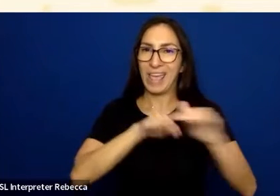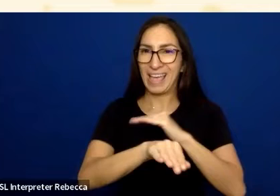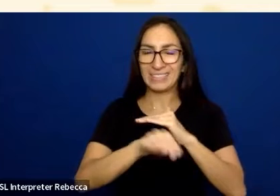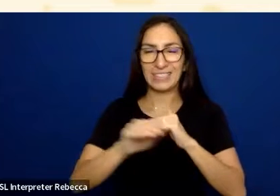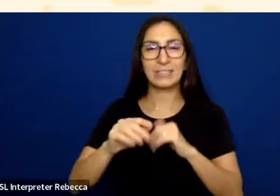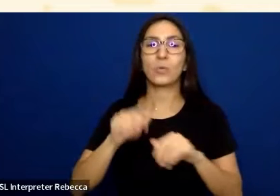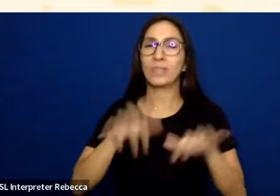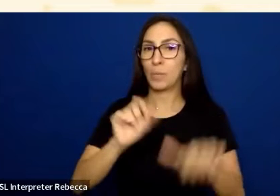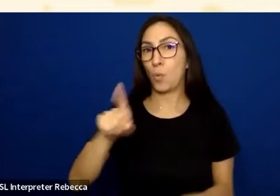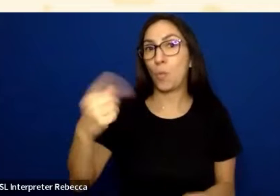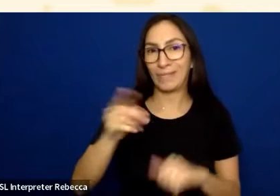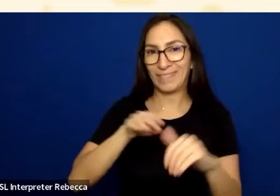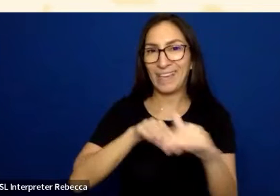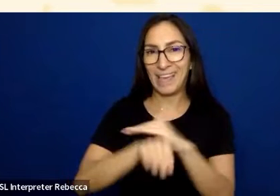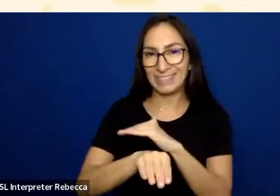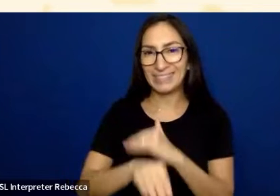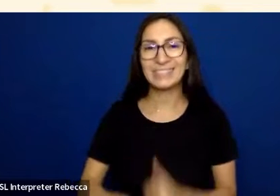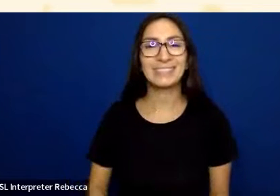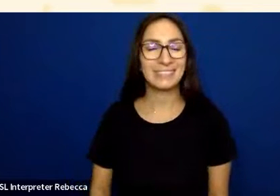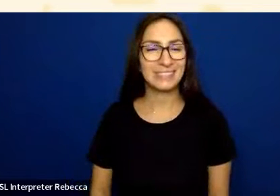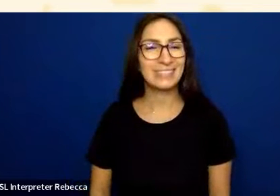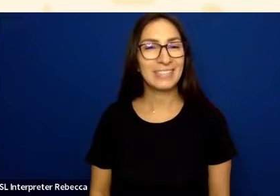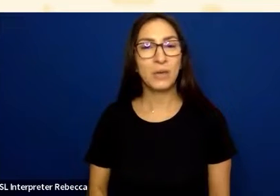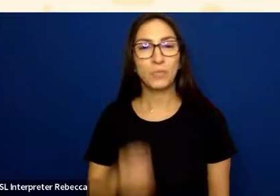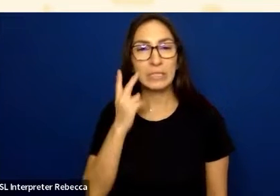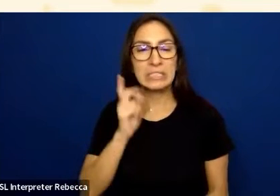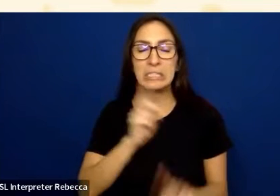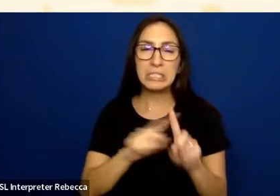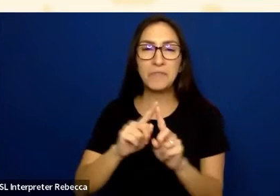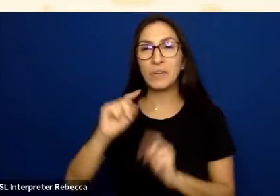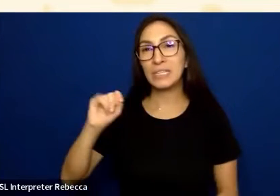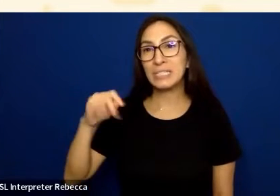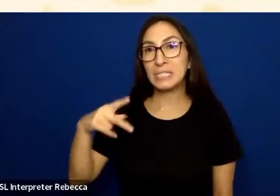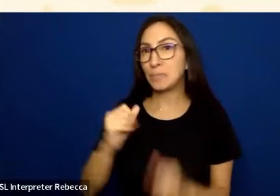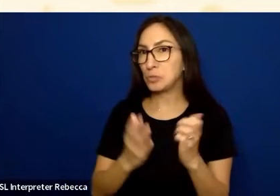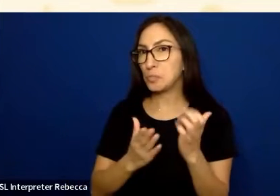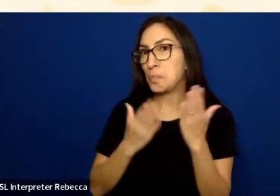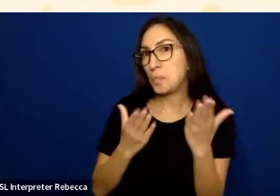And what are the tips and tricks that I would have learned over the years,